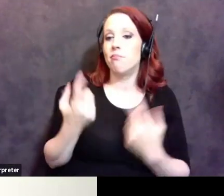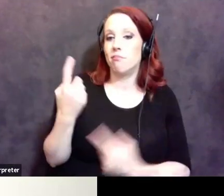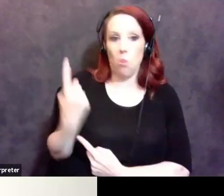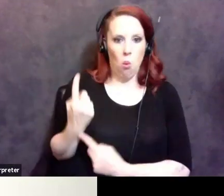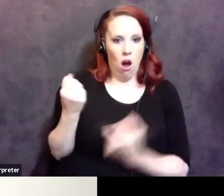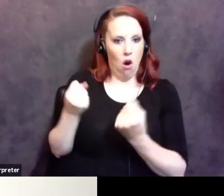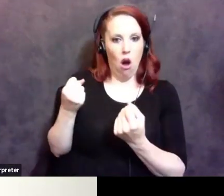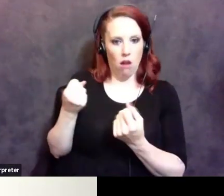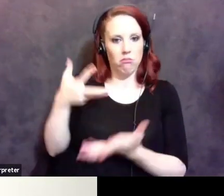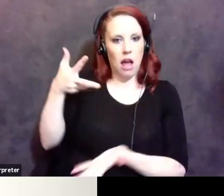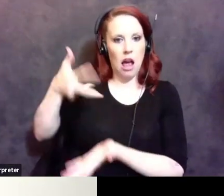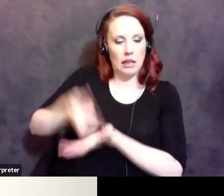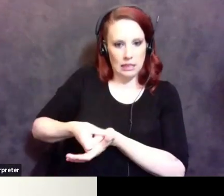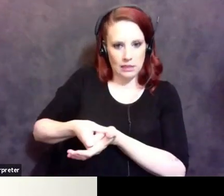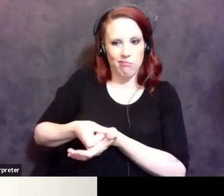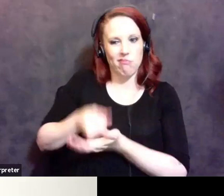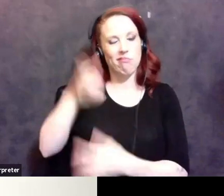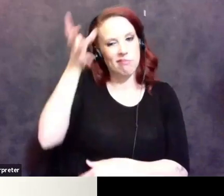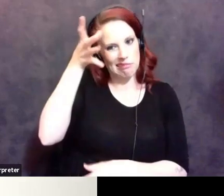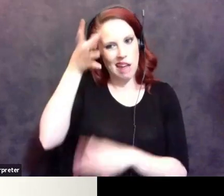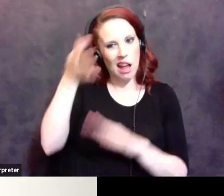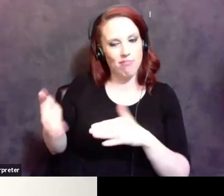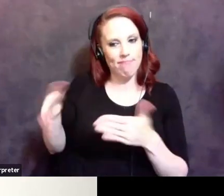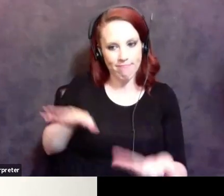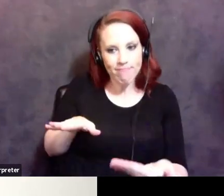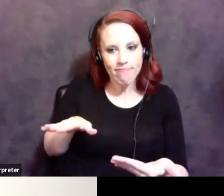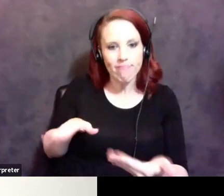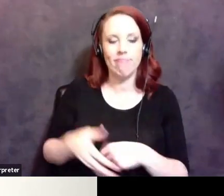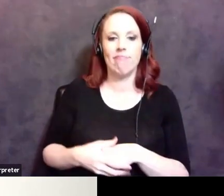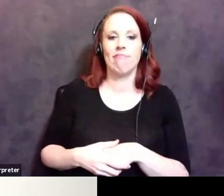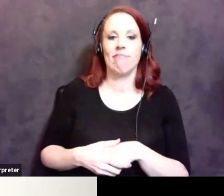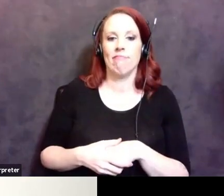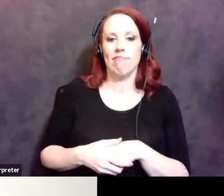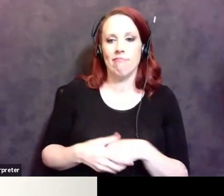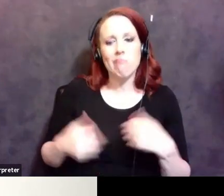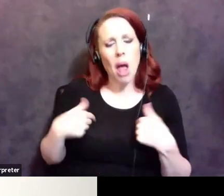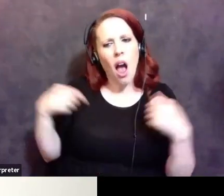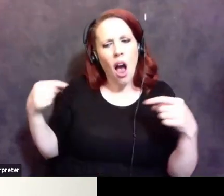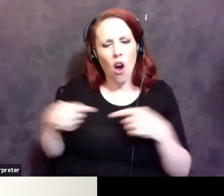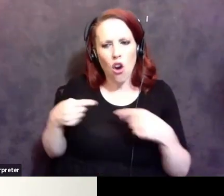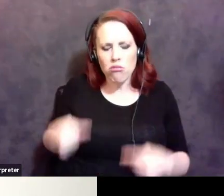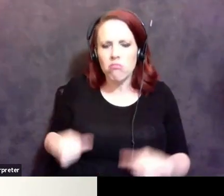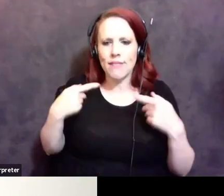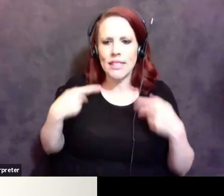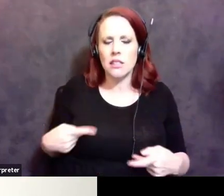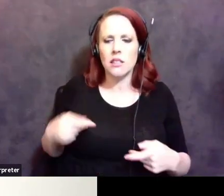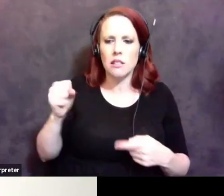He, unfortunately, passed away and I stained a couple injuries from the accident. I broke